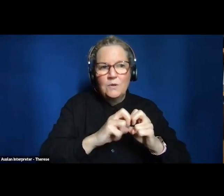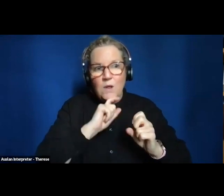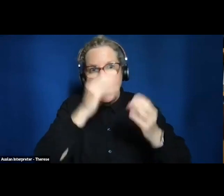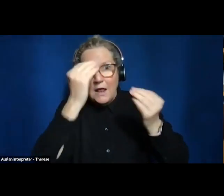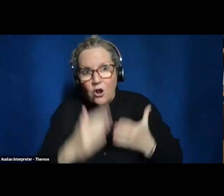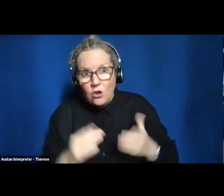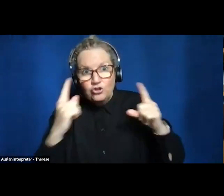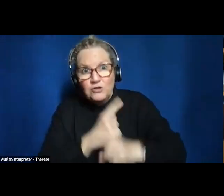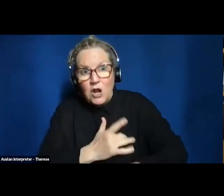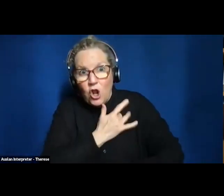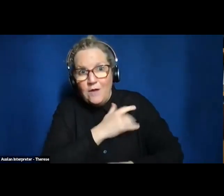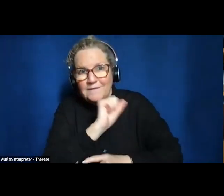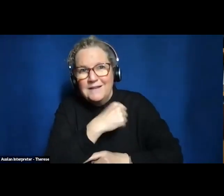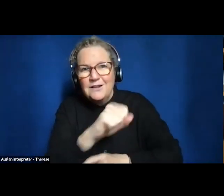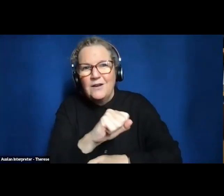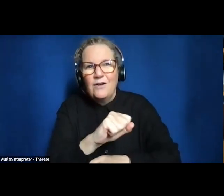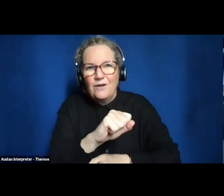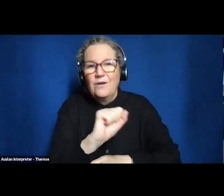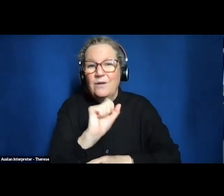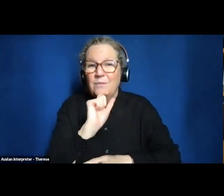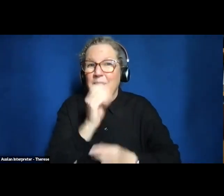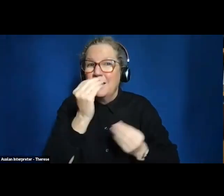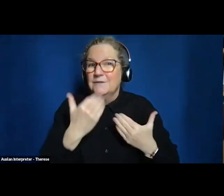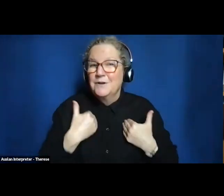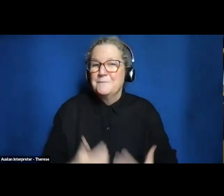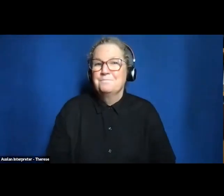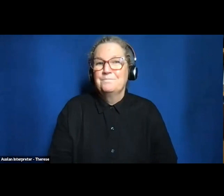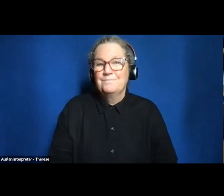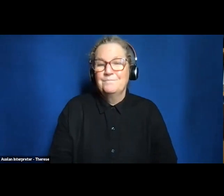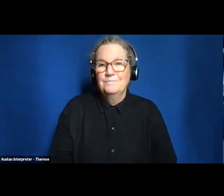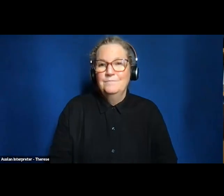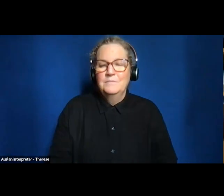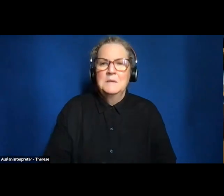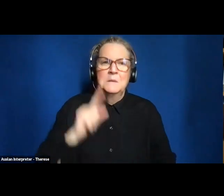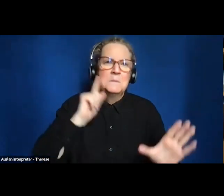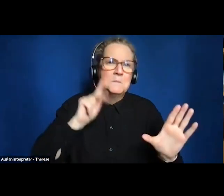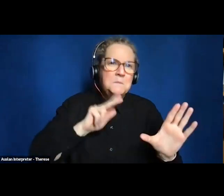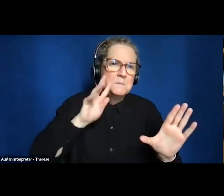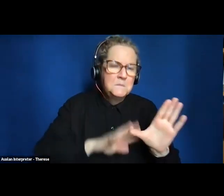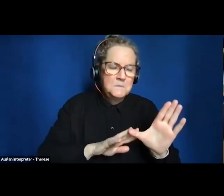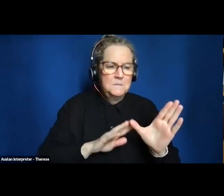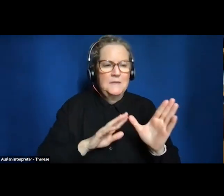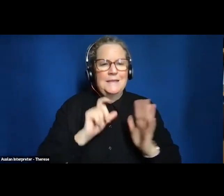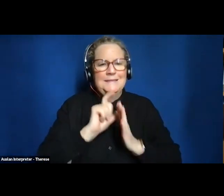with disability. Over the last few years at the Disability Royal Commission on the Violence, abuse,